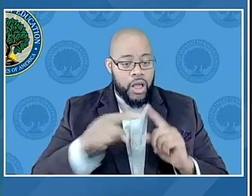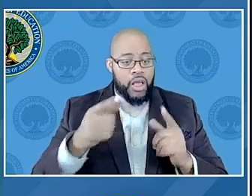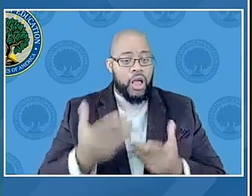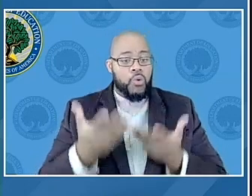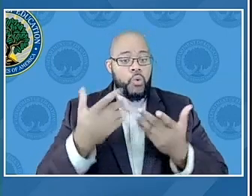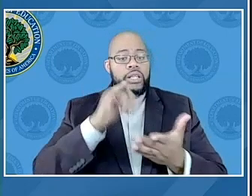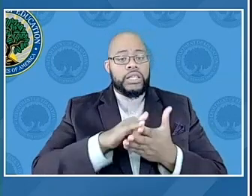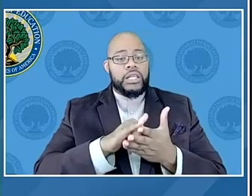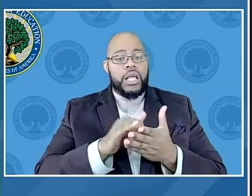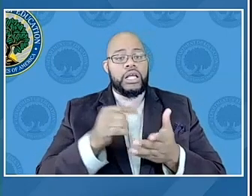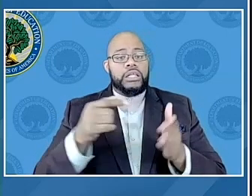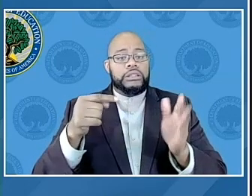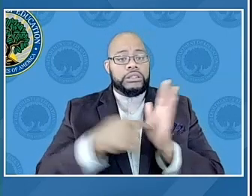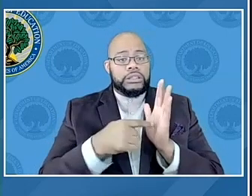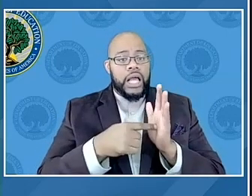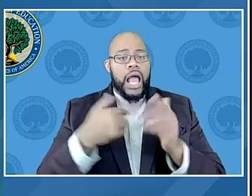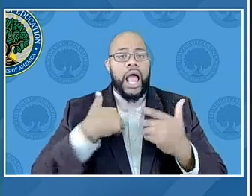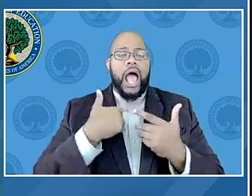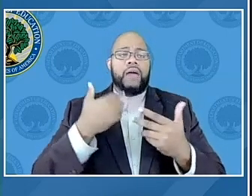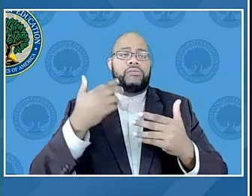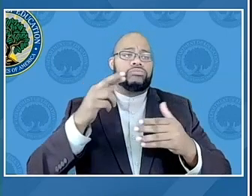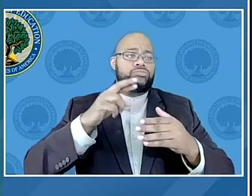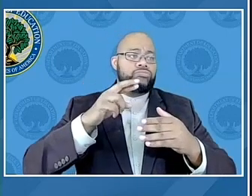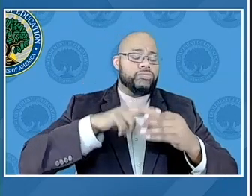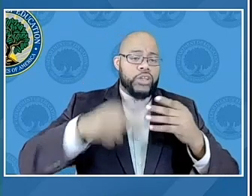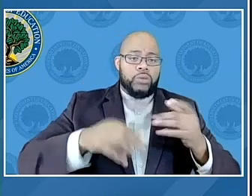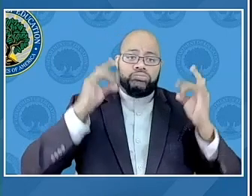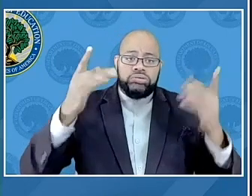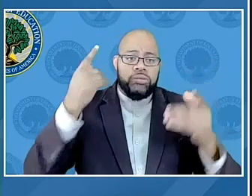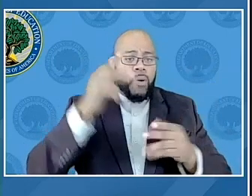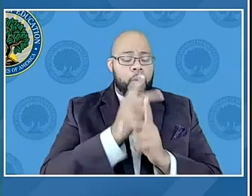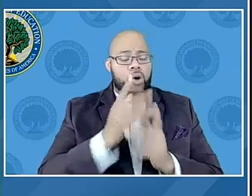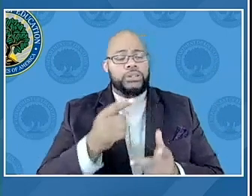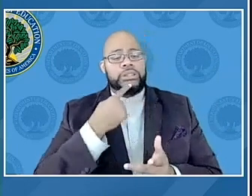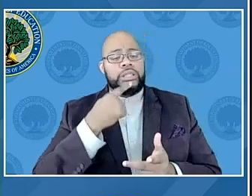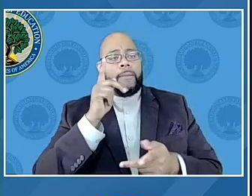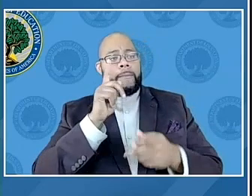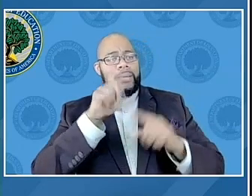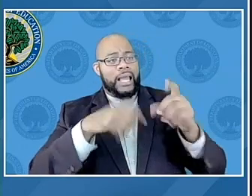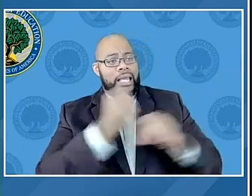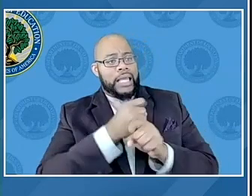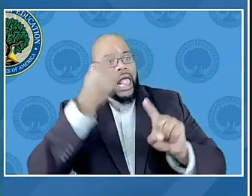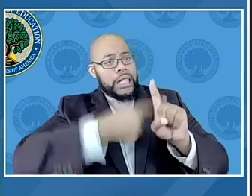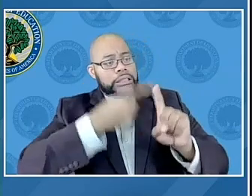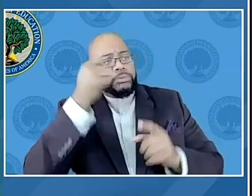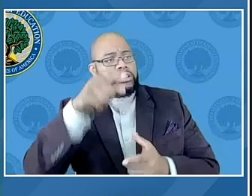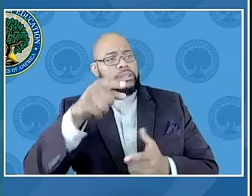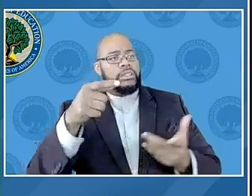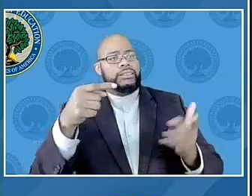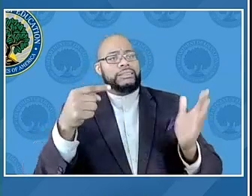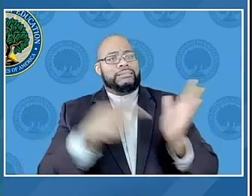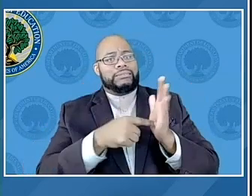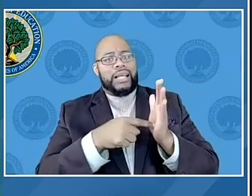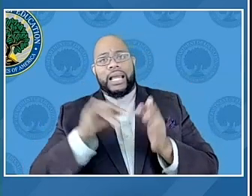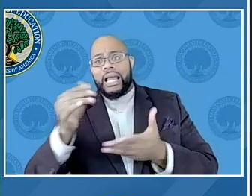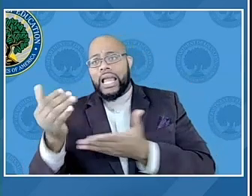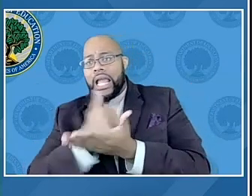collateral consequences for borrowers. We hear from borrowers who cannot get a lease because their debt to income ratio is too high. We hear from borrowers who